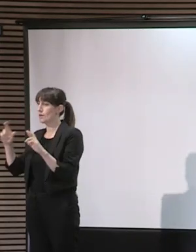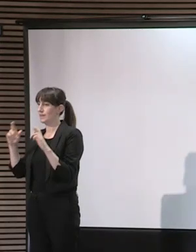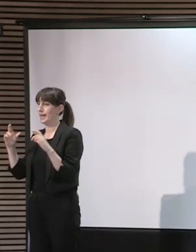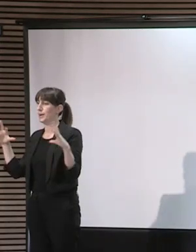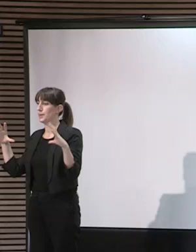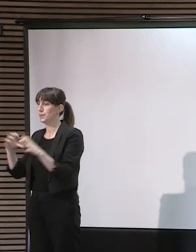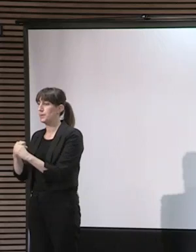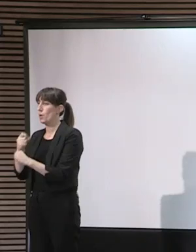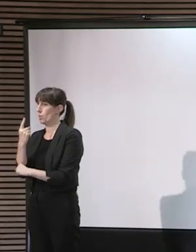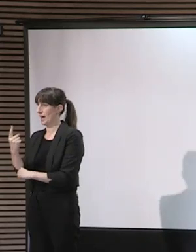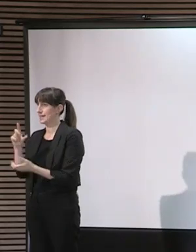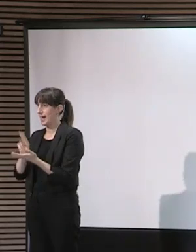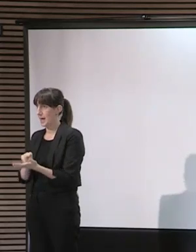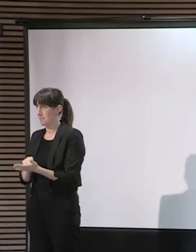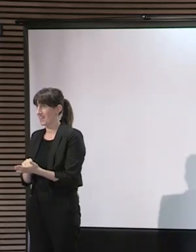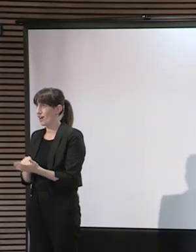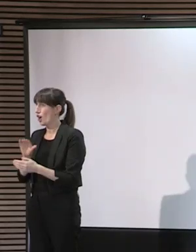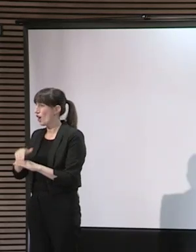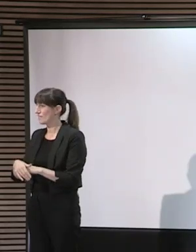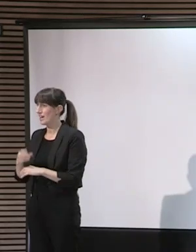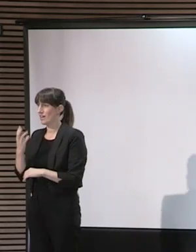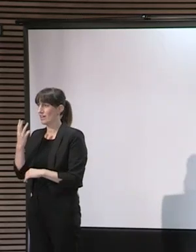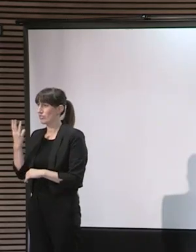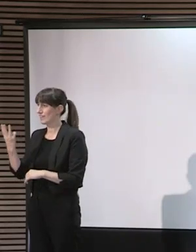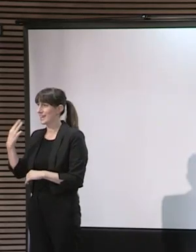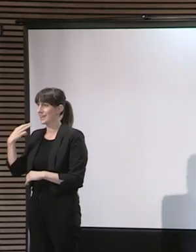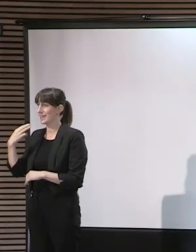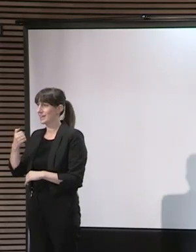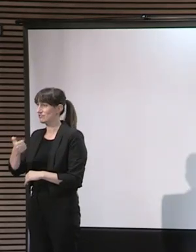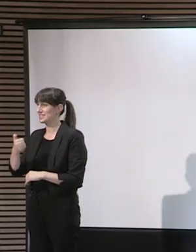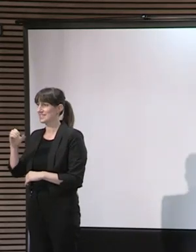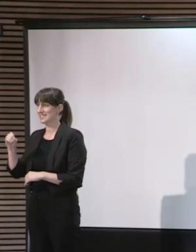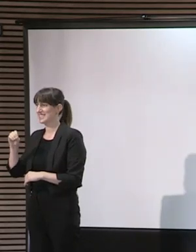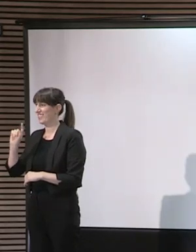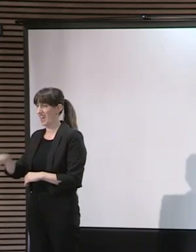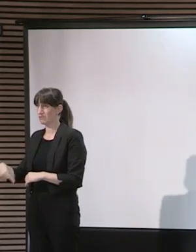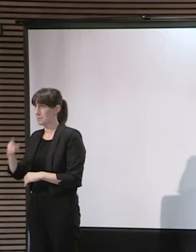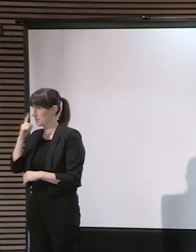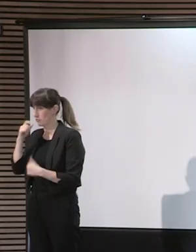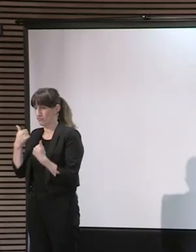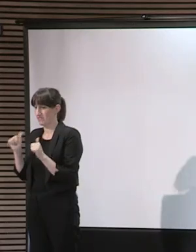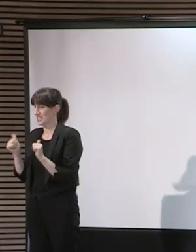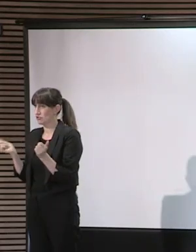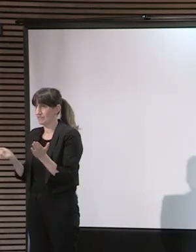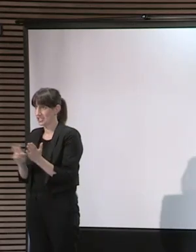will be able to consolidate right now. At the moment, over 360,000 have downloaded the app. One of the key things